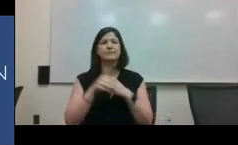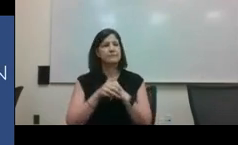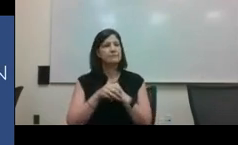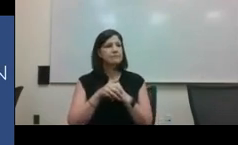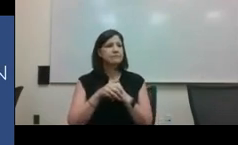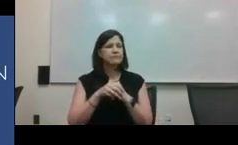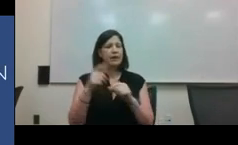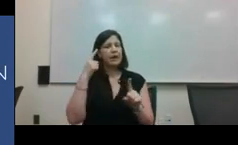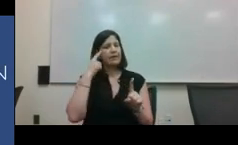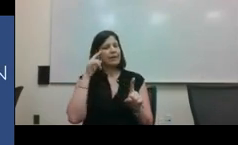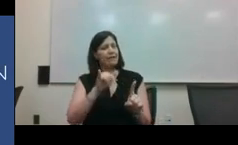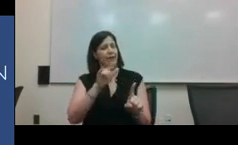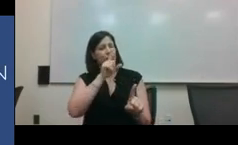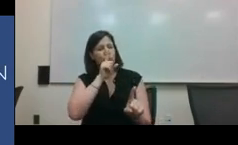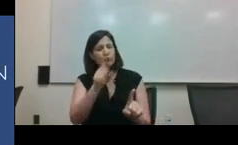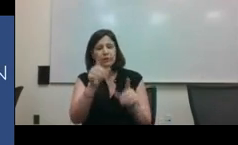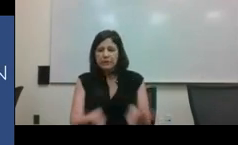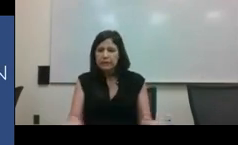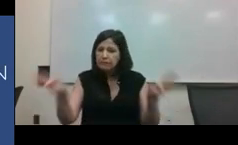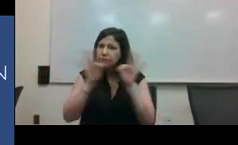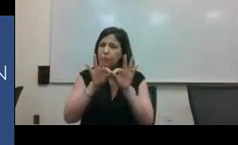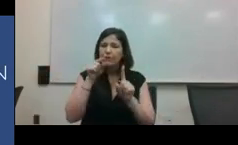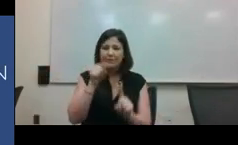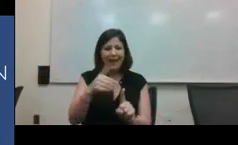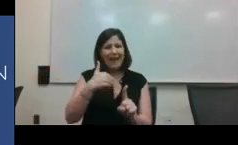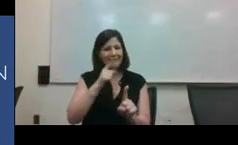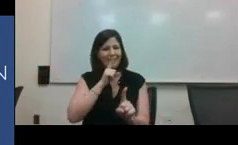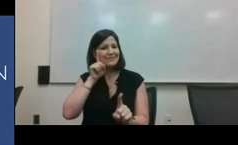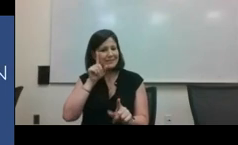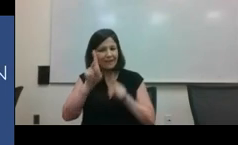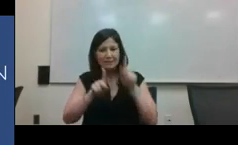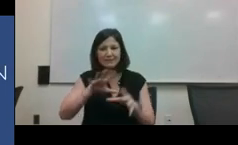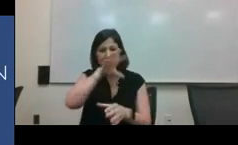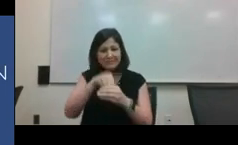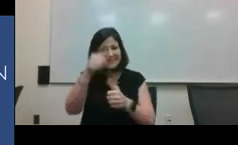So, I think it's just a really important thing to have deaf people in every part of the process